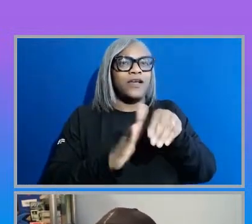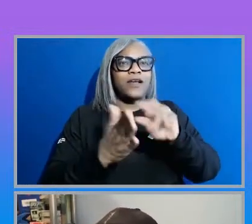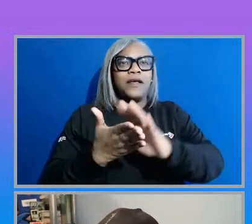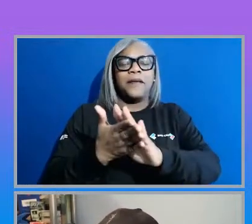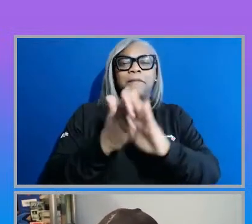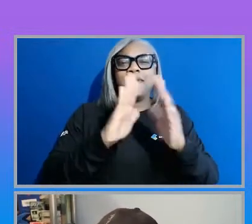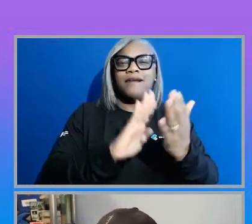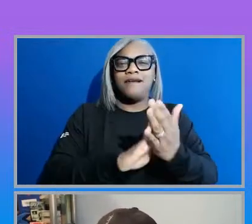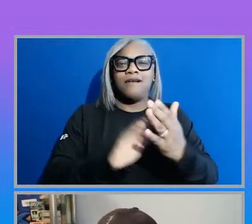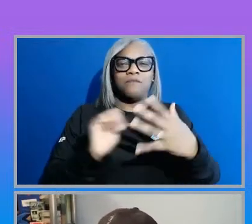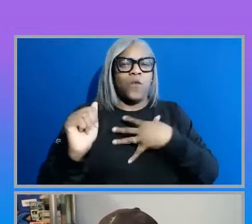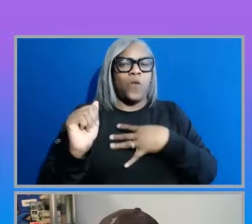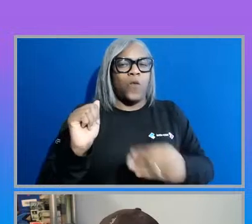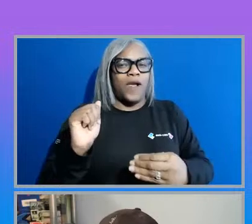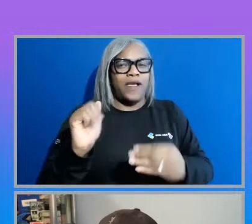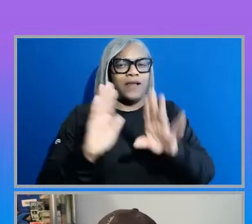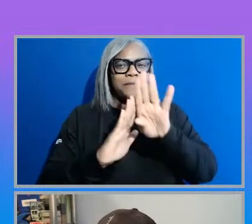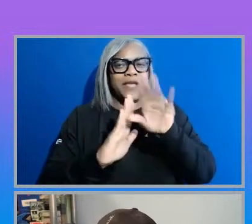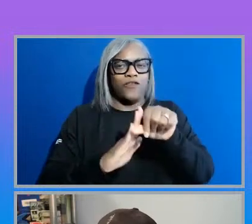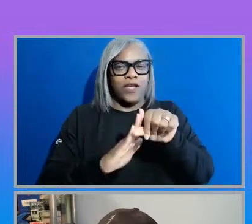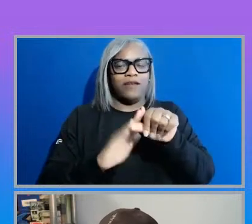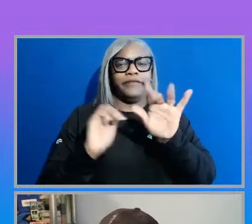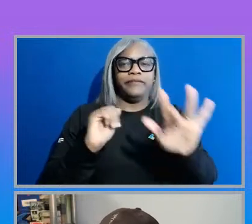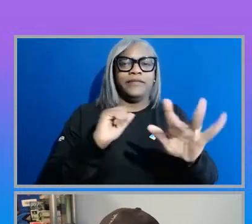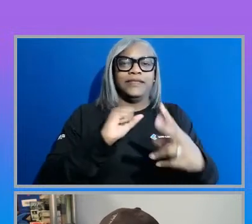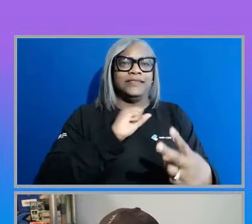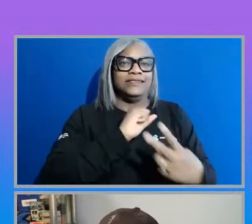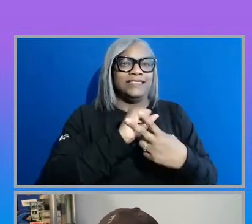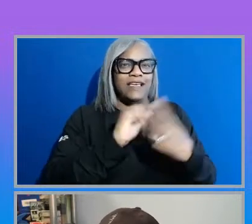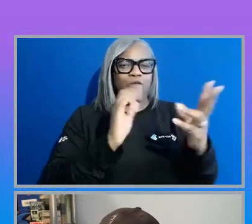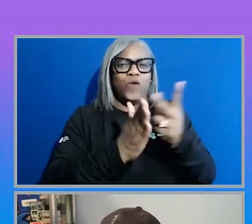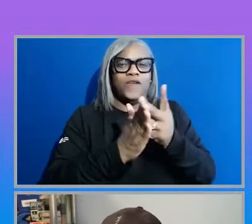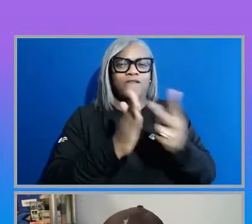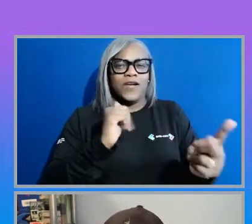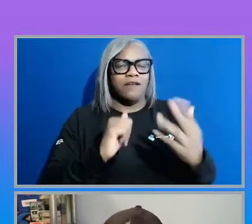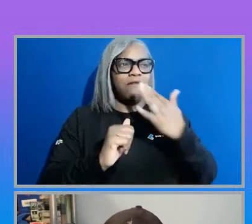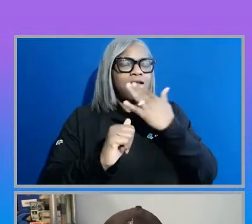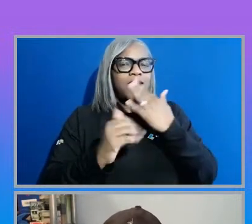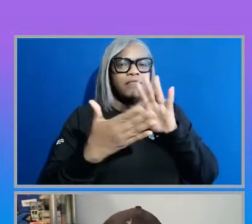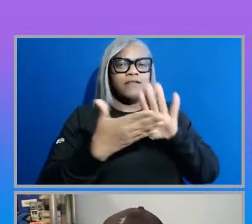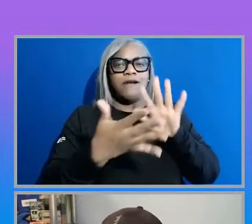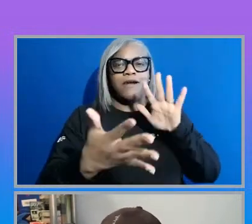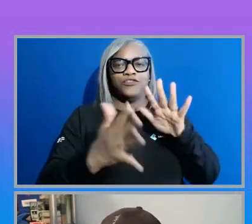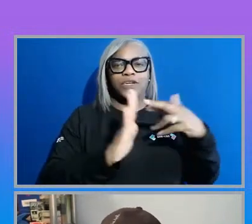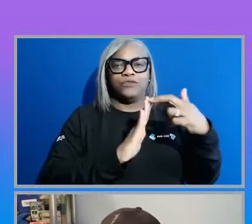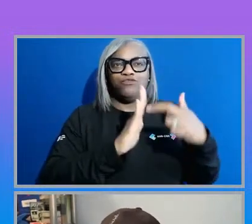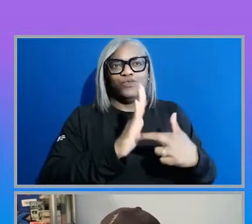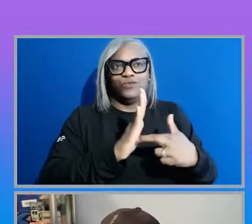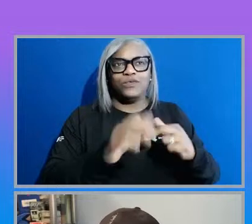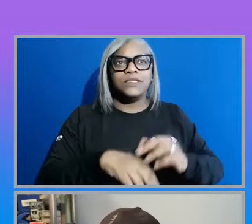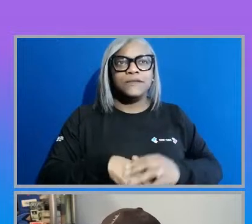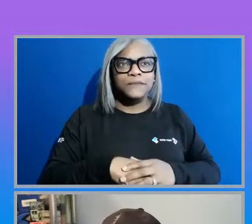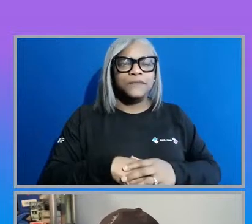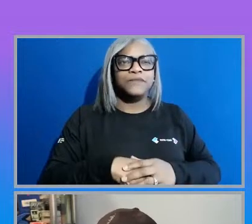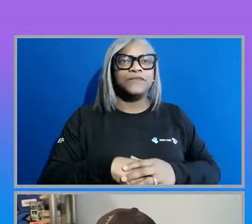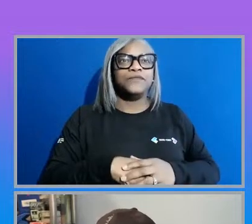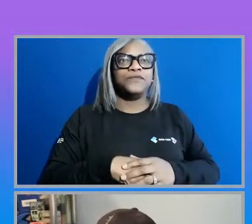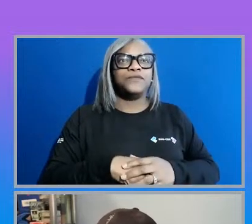rules. So I'm going to hit save and I'm going to commit that change. So I'm going to say bad